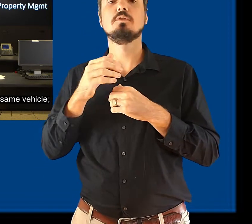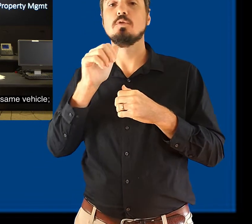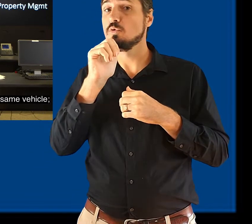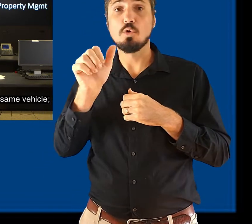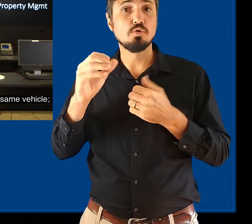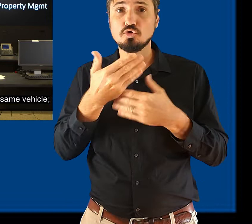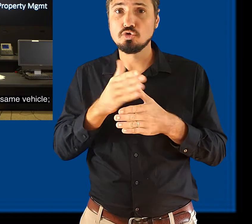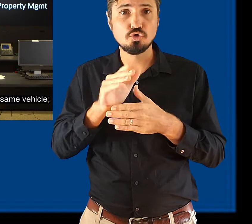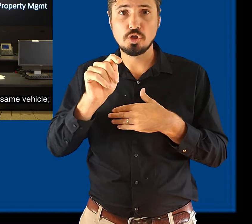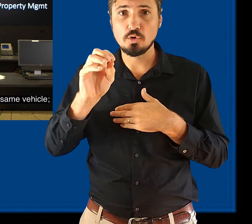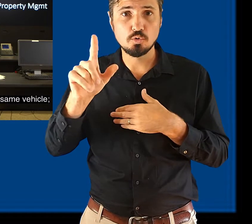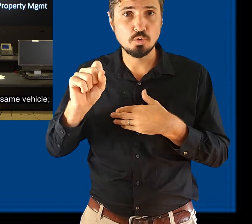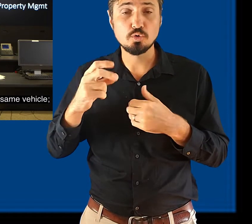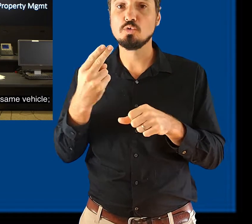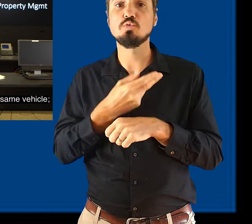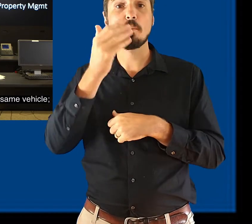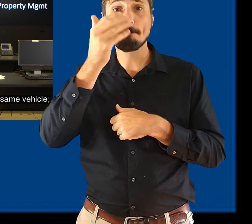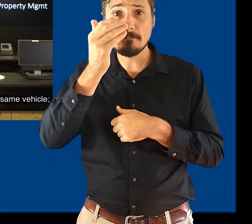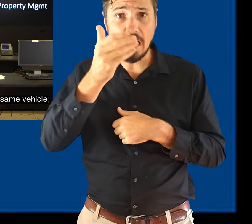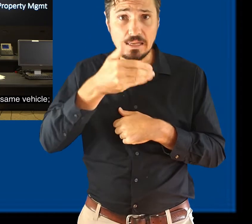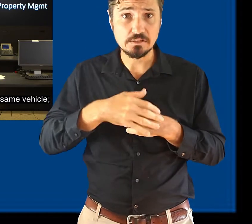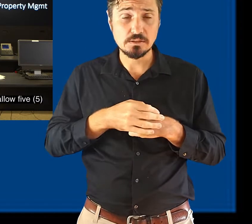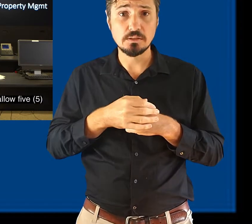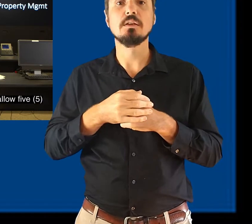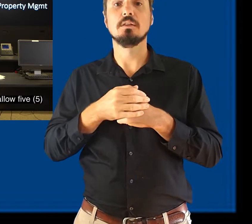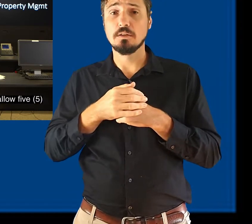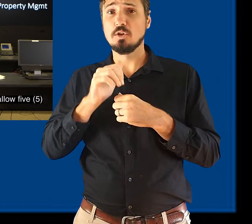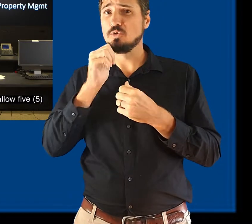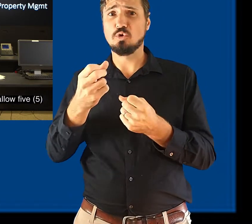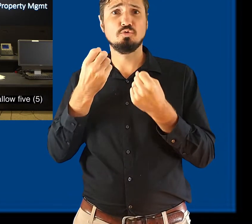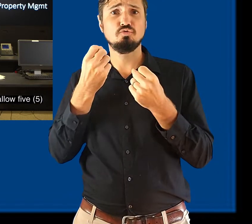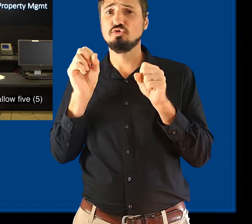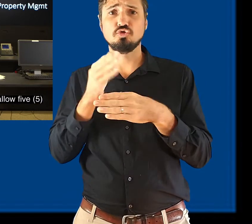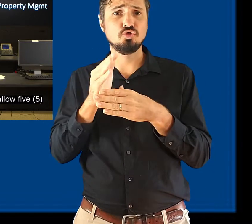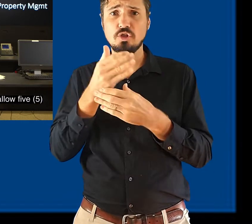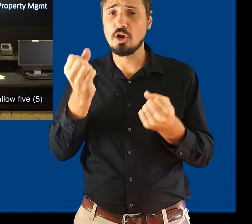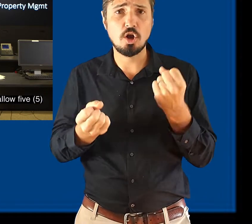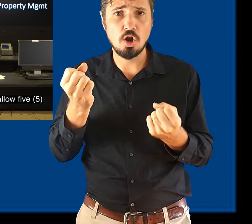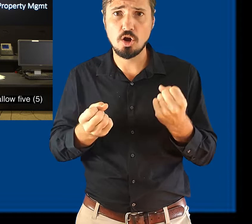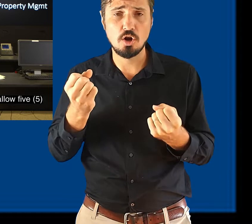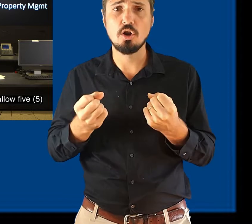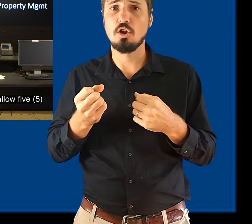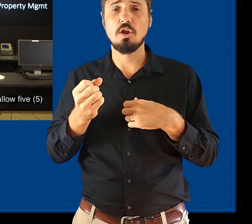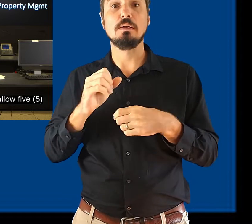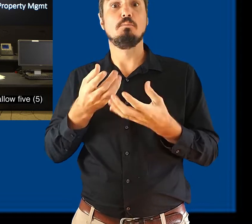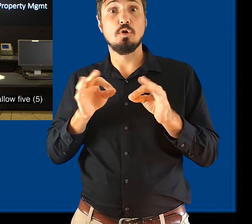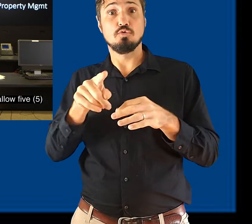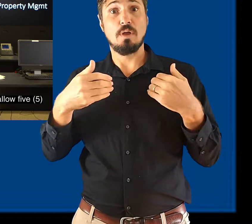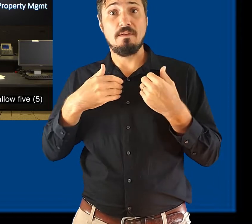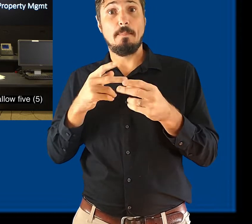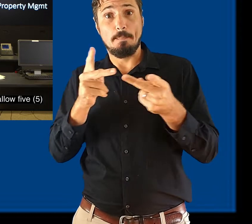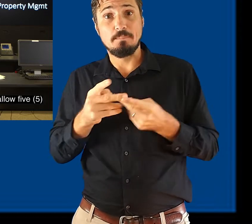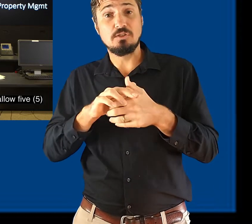and limit trips to supply stores. Additionally, any parcel over ten (10) acres may allow five (5) landscapers